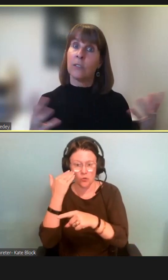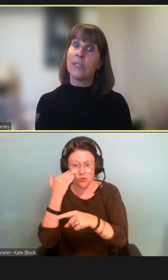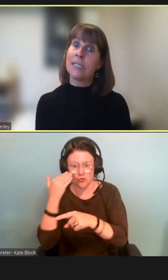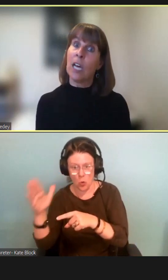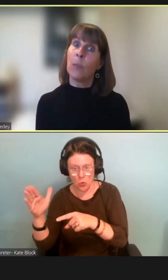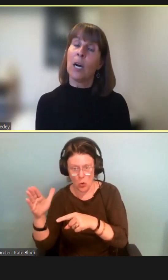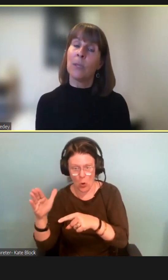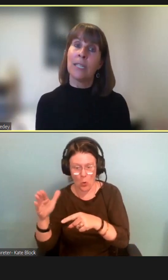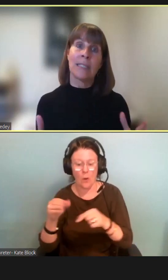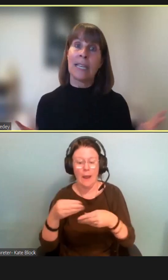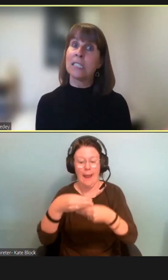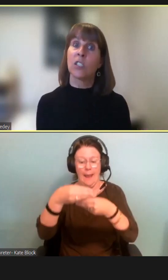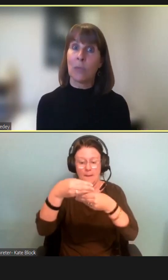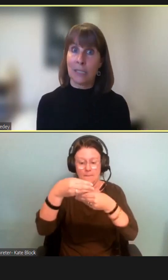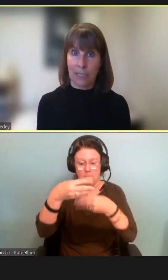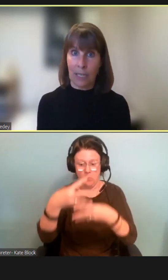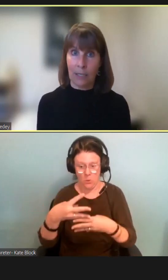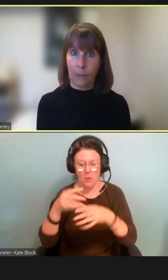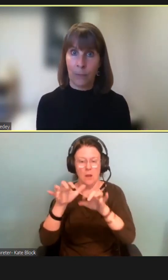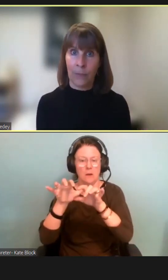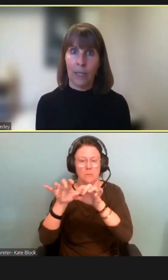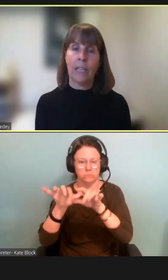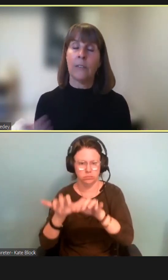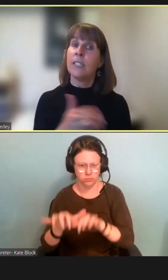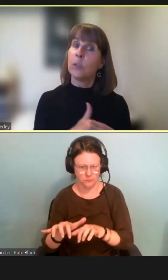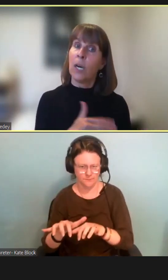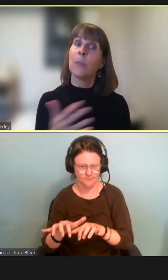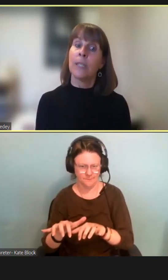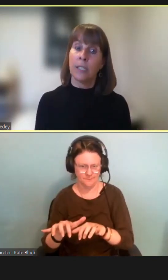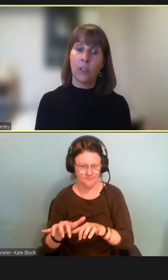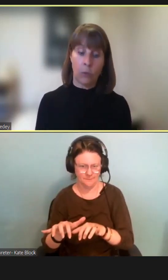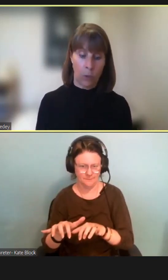not populated that's just missing data and if it is populated you know if it's